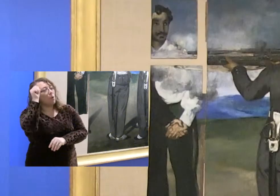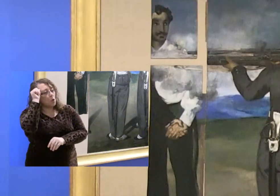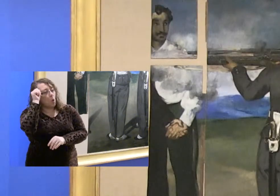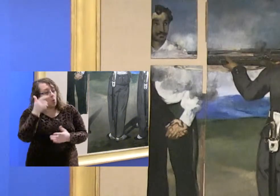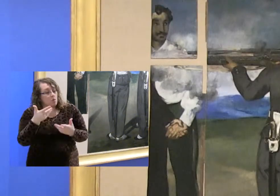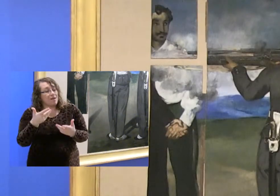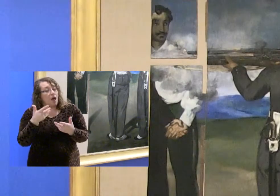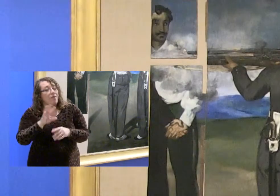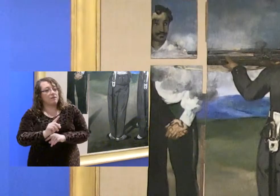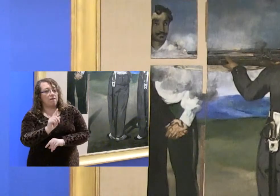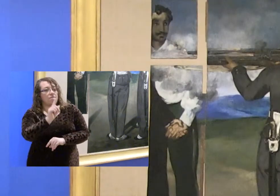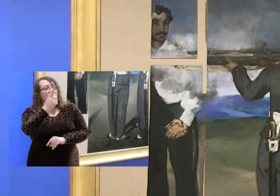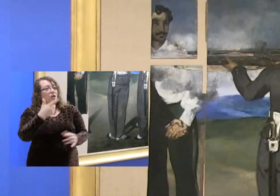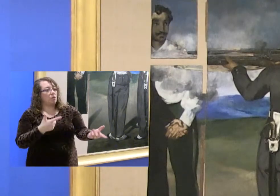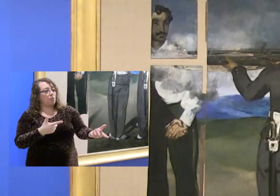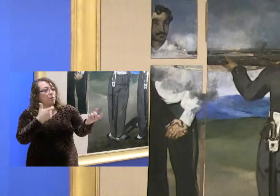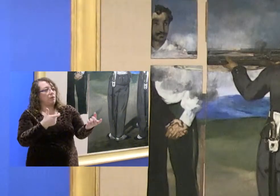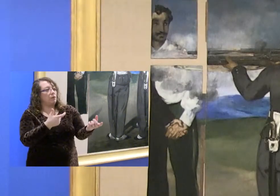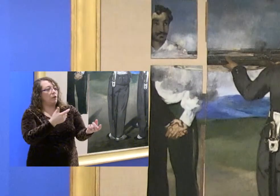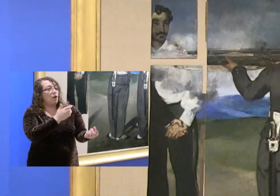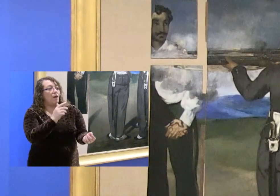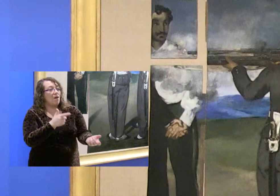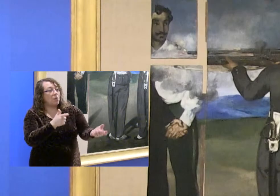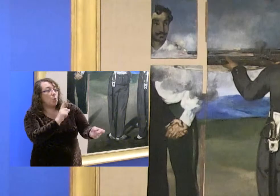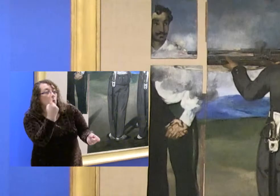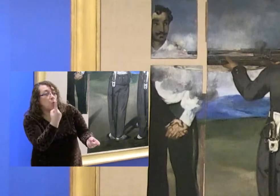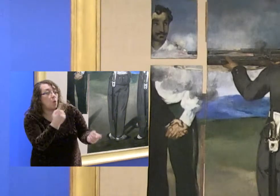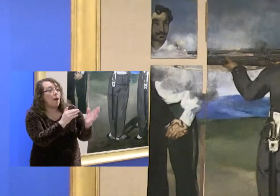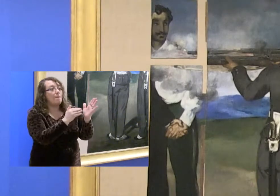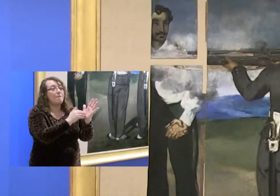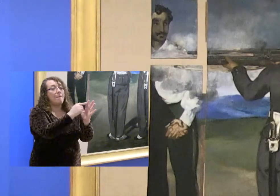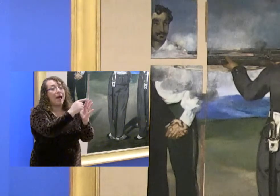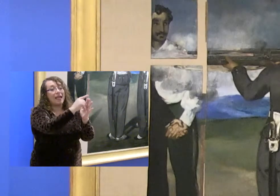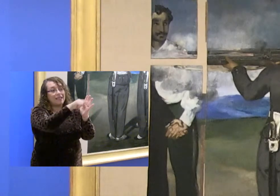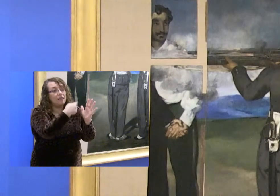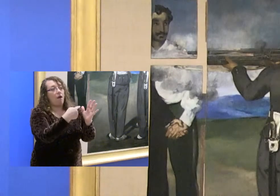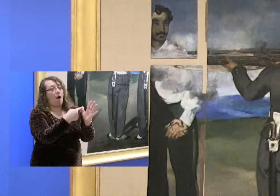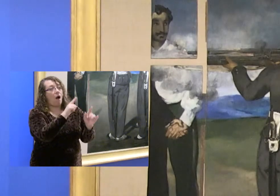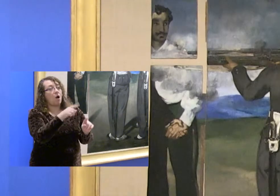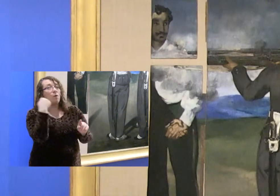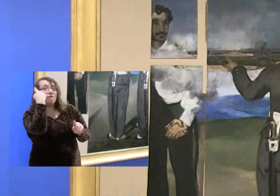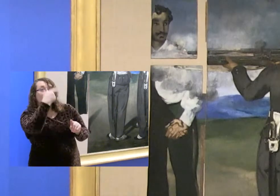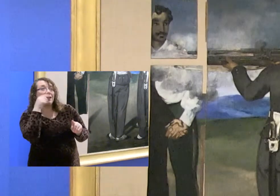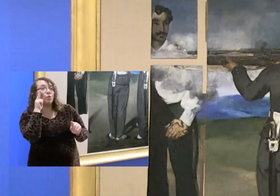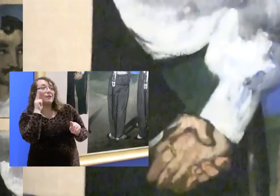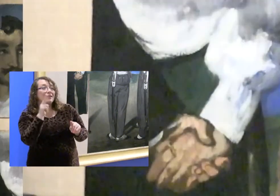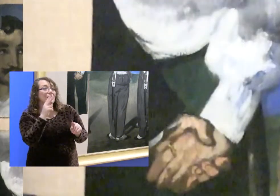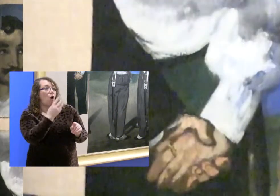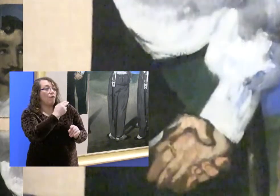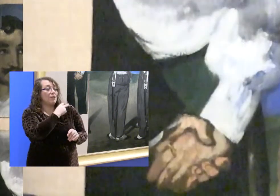fired at General Mejia. We can see the face of the second general, Miramón, and there's the left arm